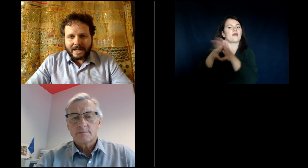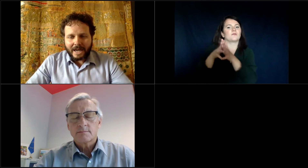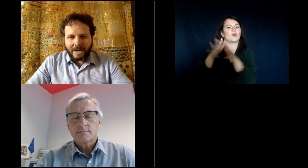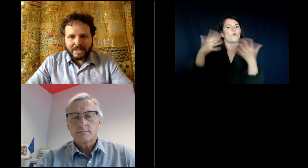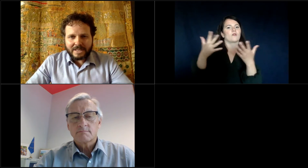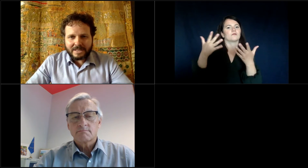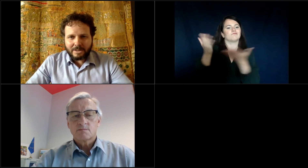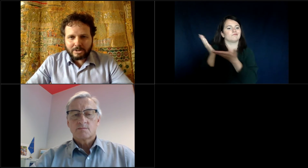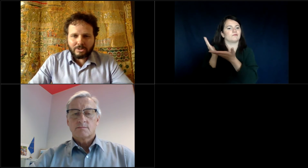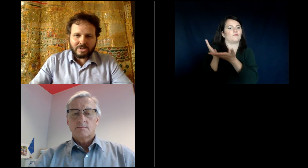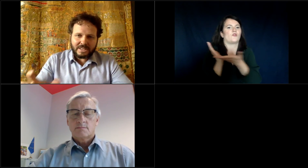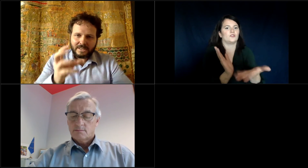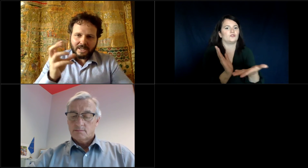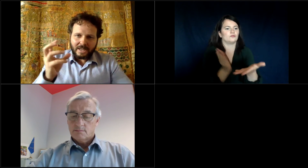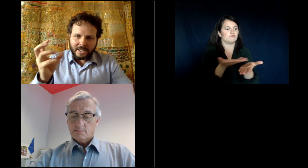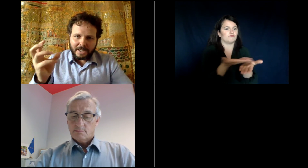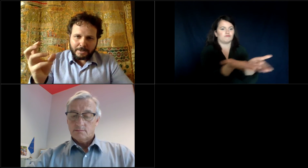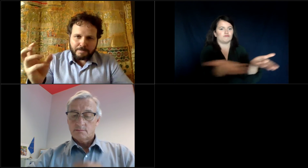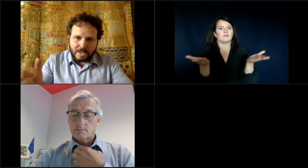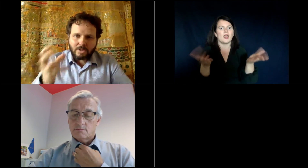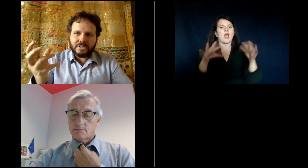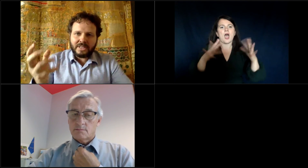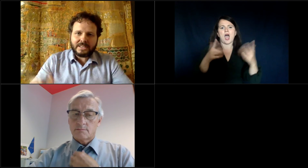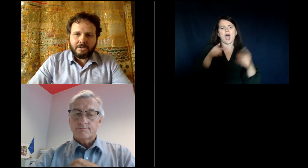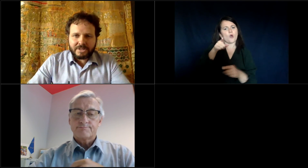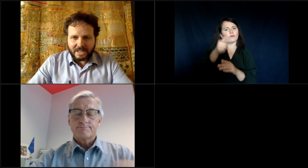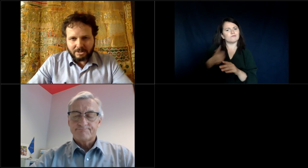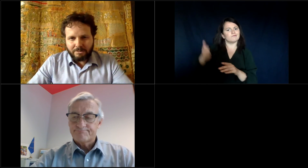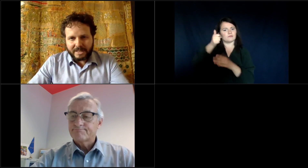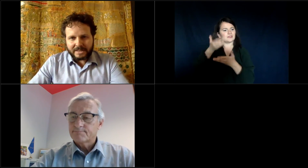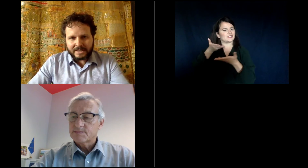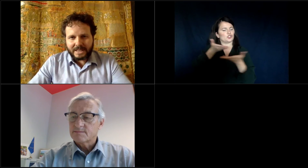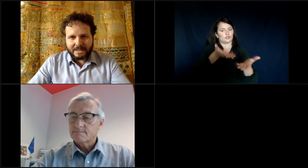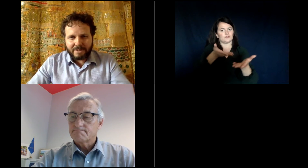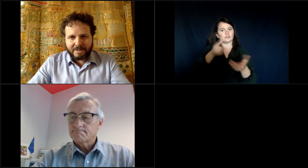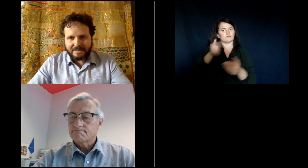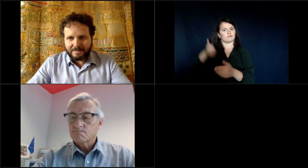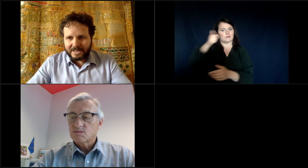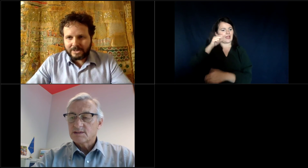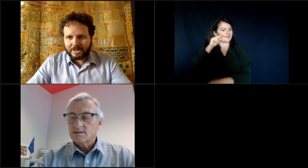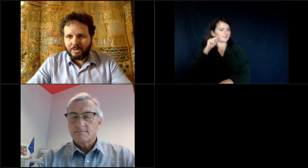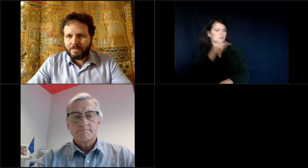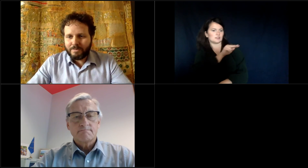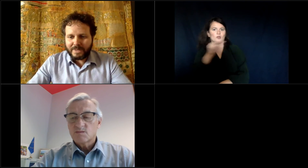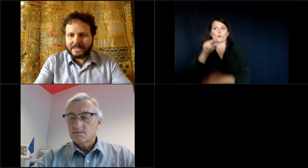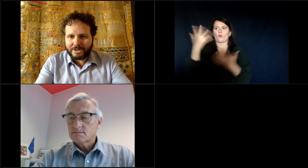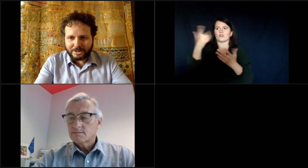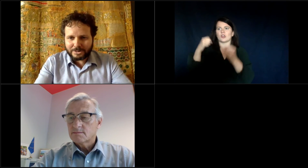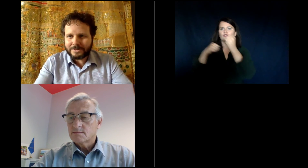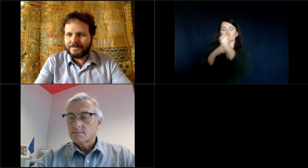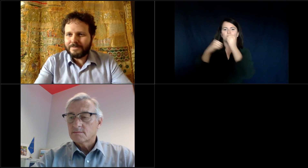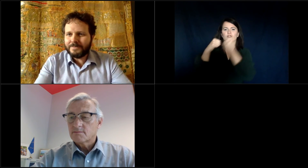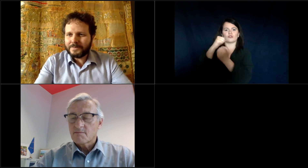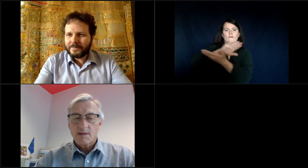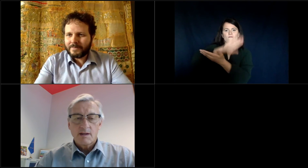and how they see this new context of structural funds and flexibility. Luk, the floor is yours.